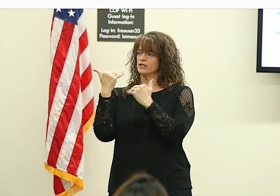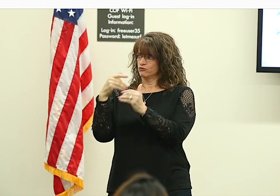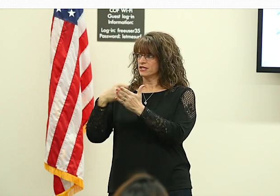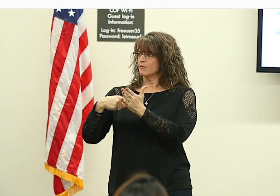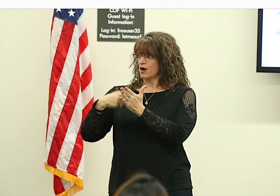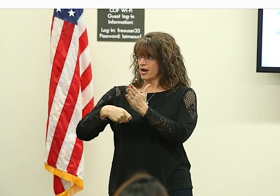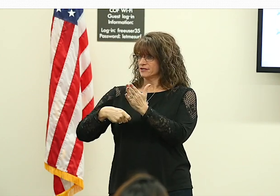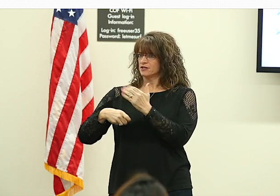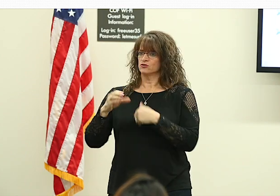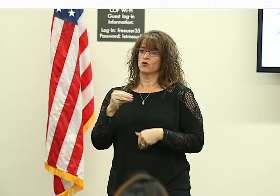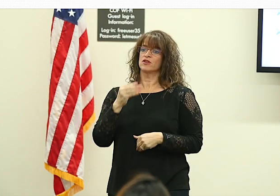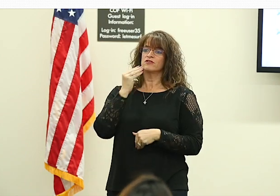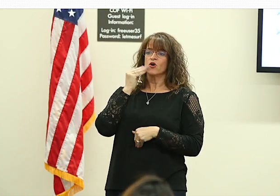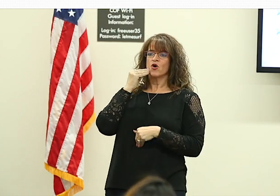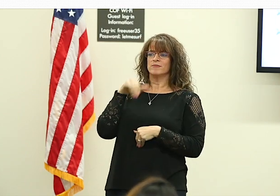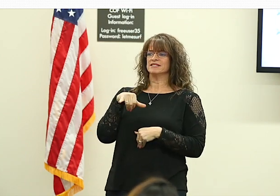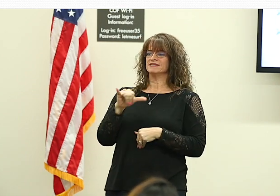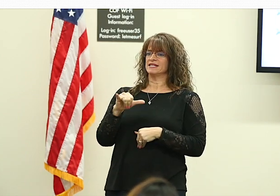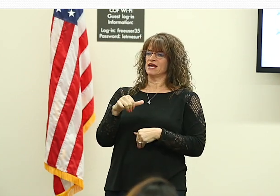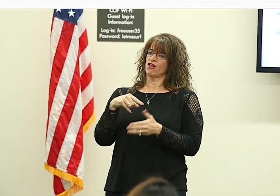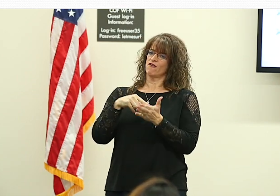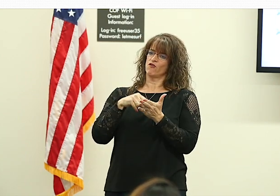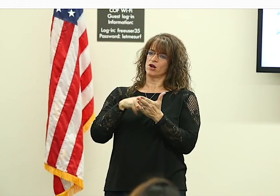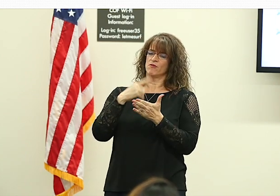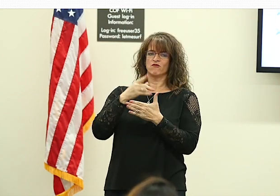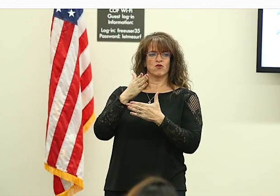so that the home remains affordable to moderate-income buyers.